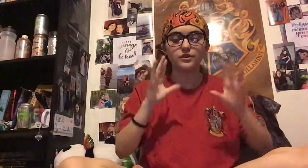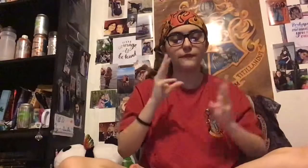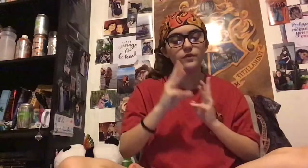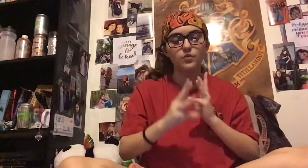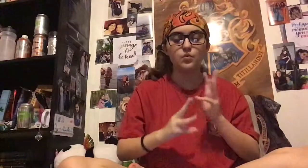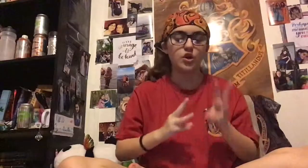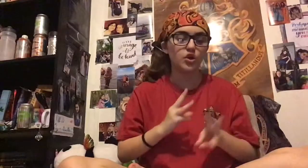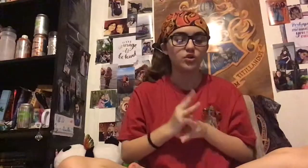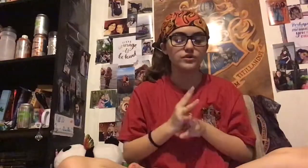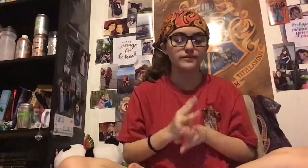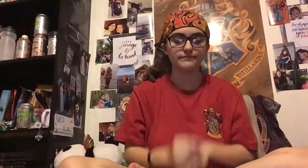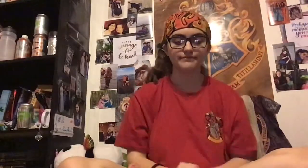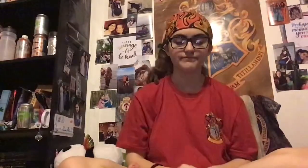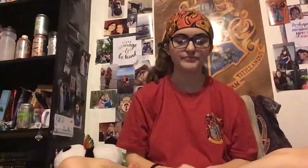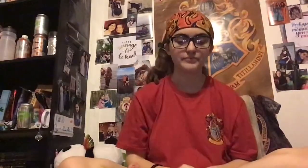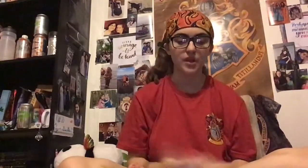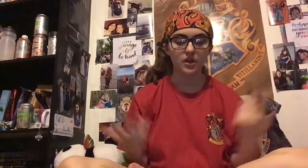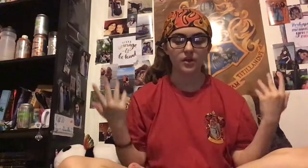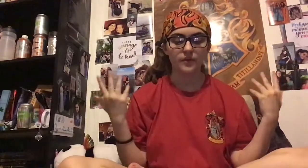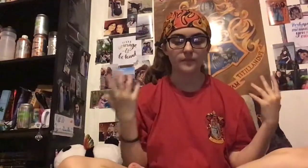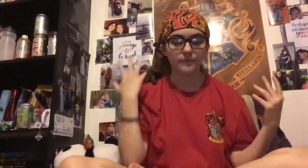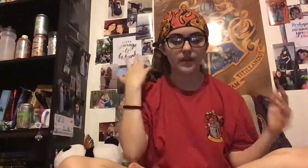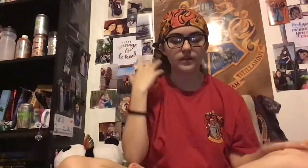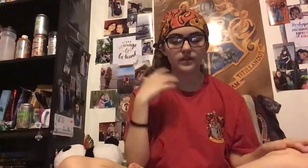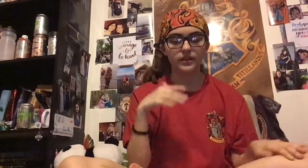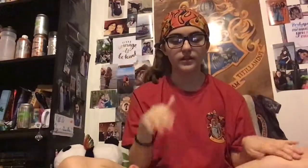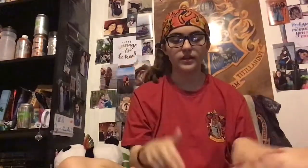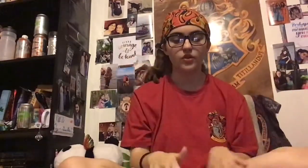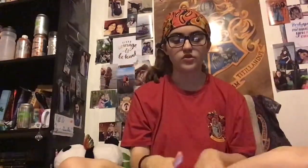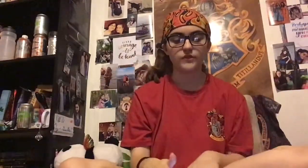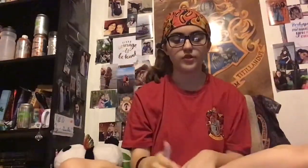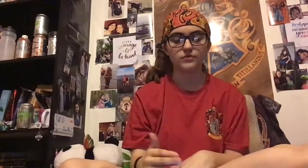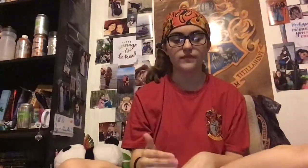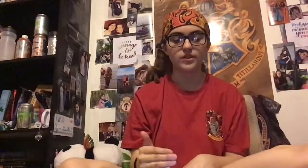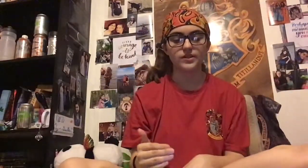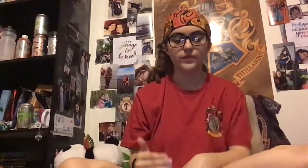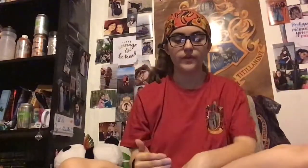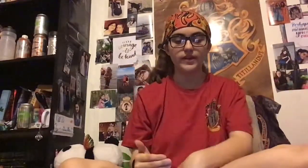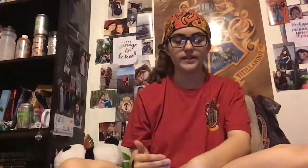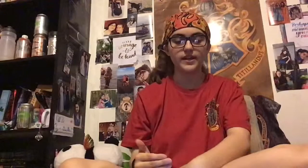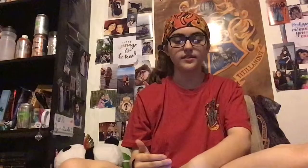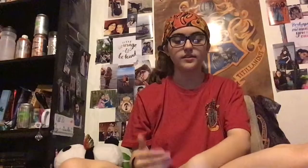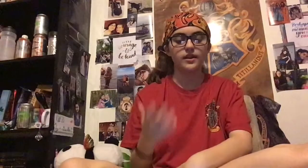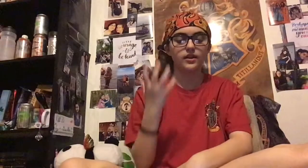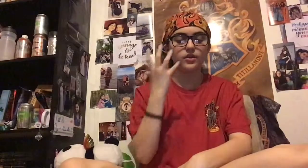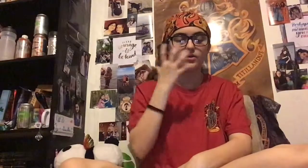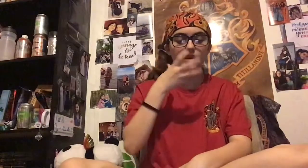world and Then it goes over two more verses we've already done and goes. Oh